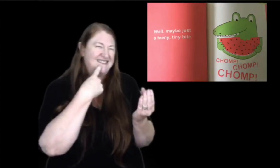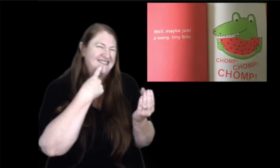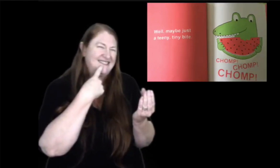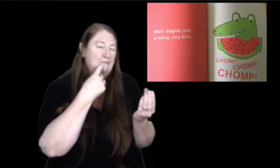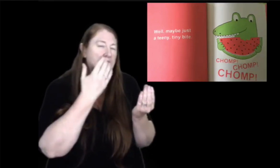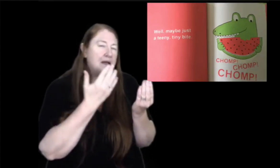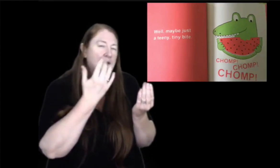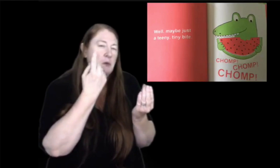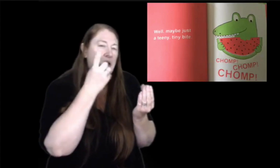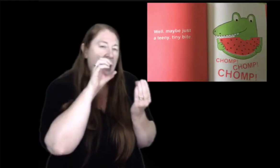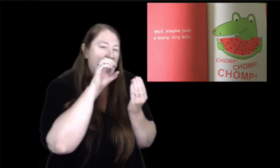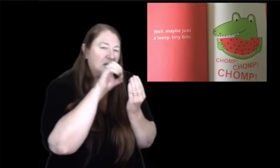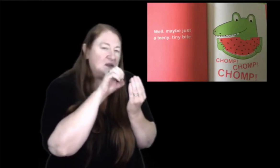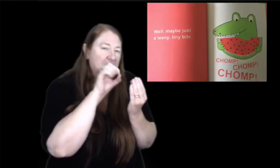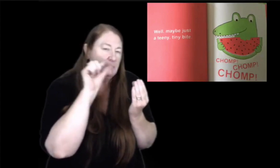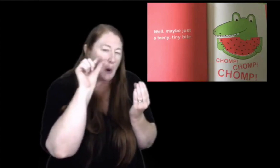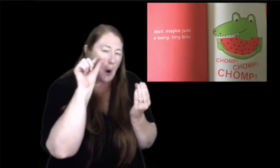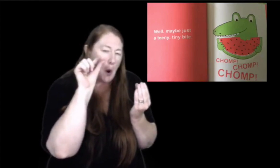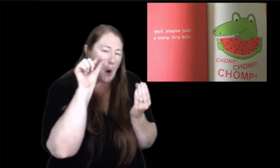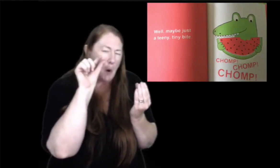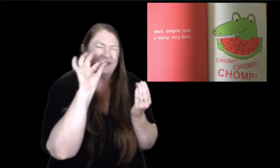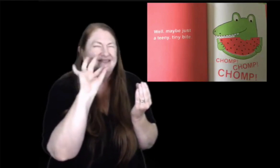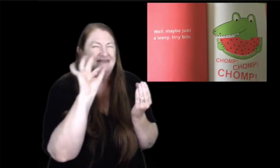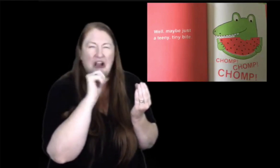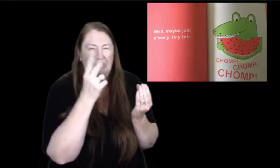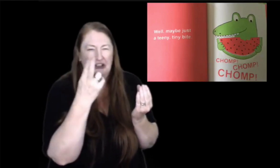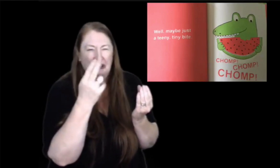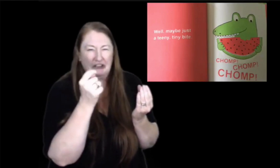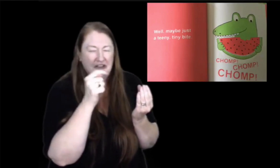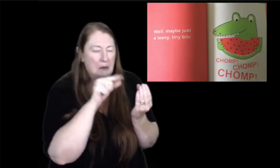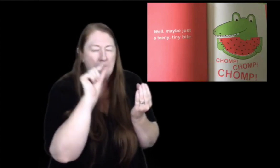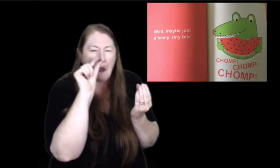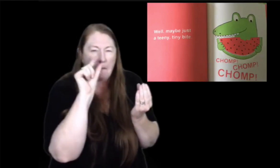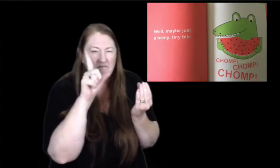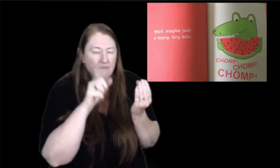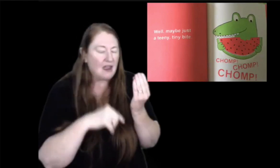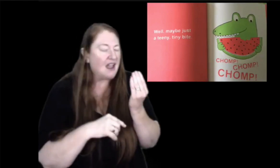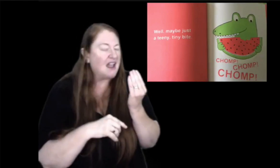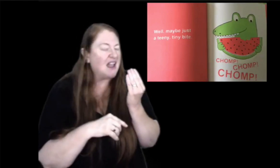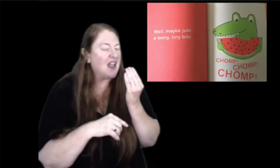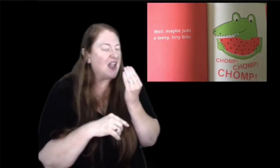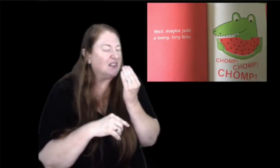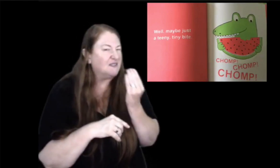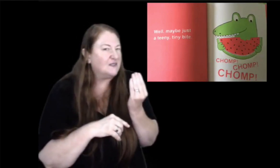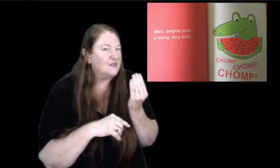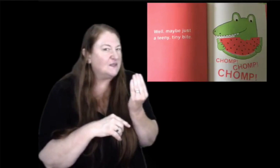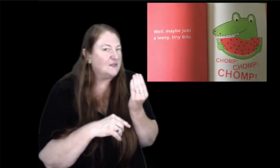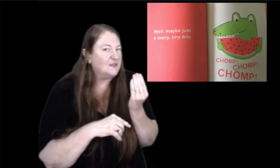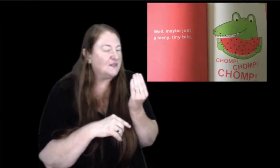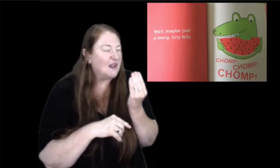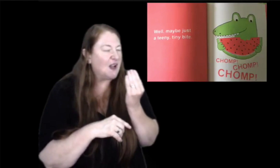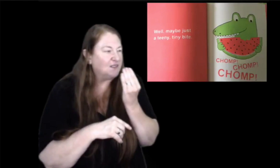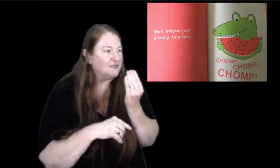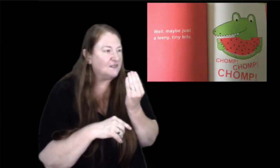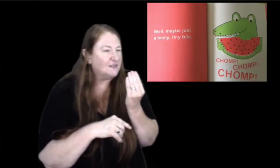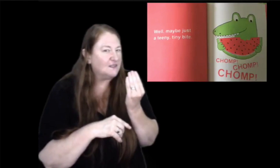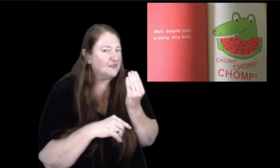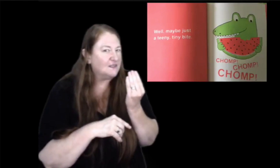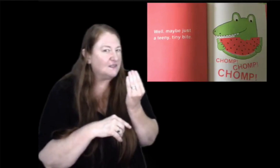Maybe I will take one little bite, just a little one, that won’t hurt me.